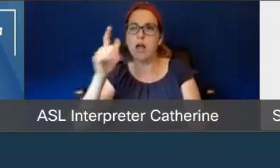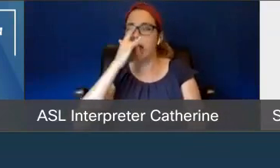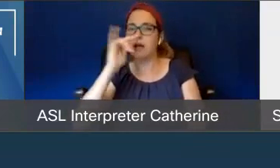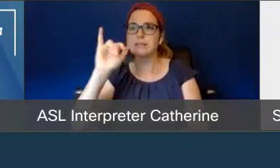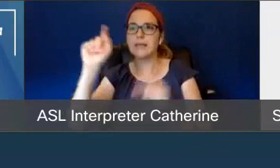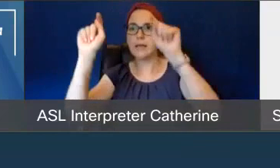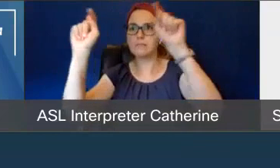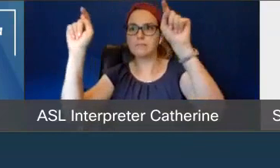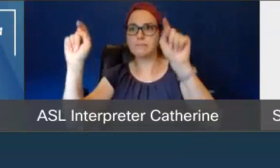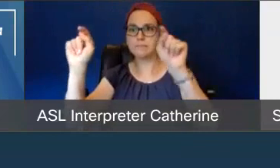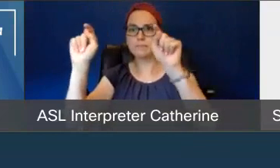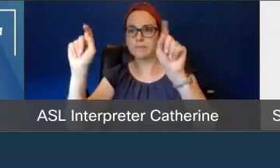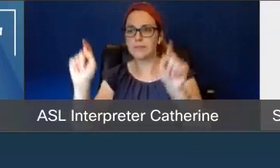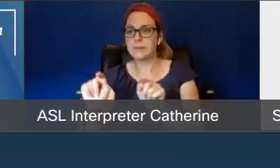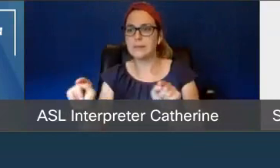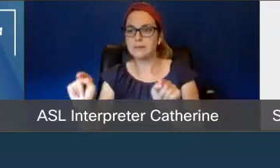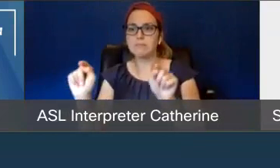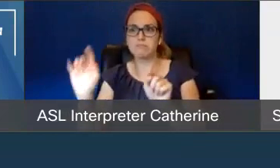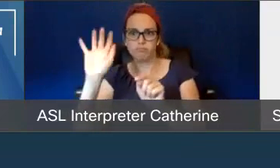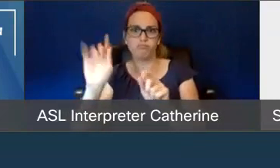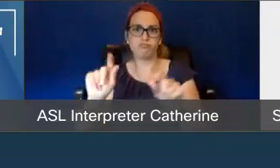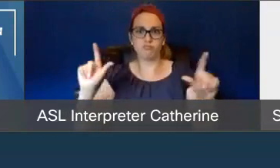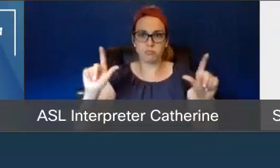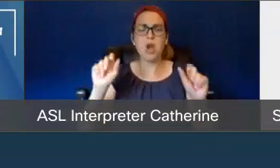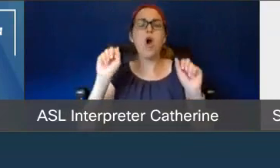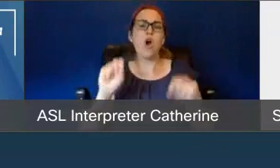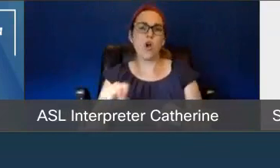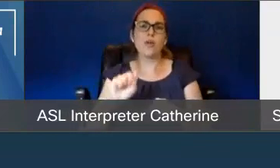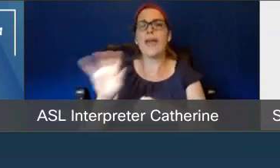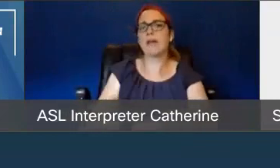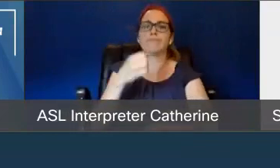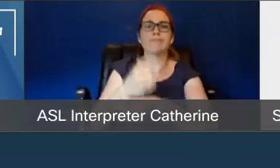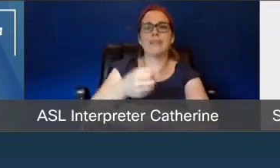So the two interpreters for today are Katie Lambe and Mareike Larsen so thank you Katie